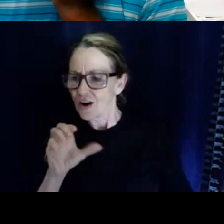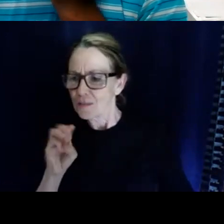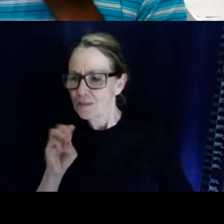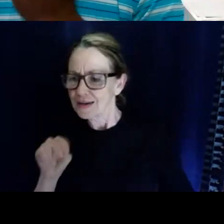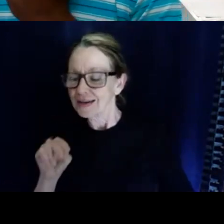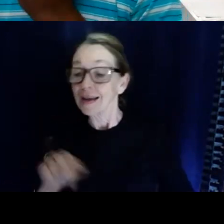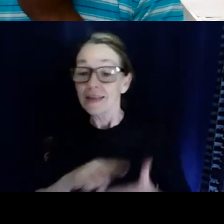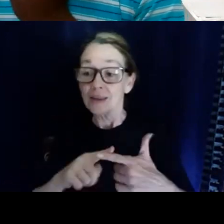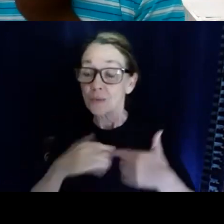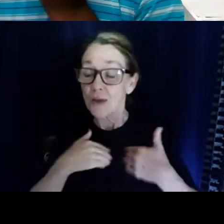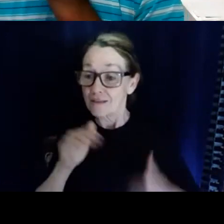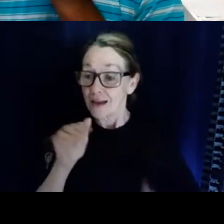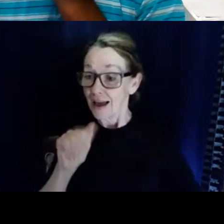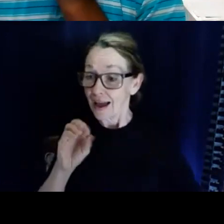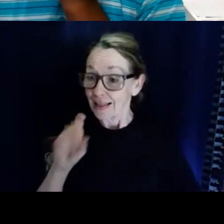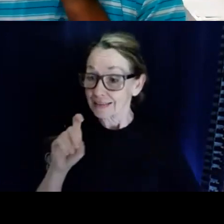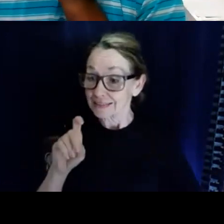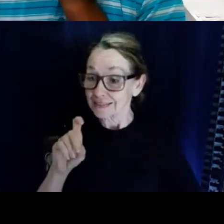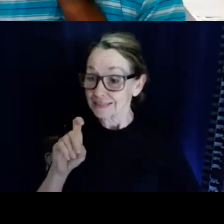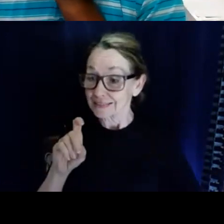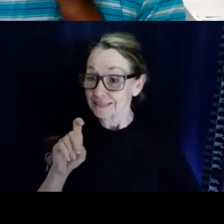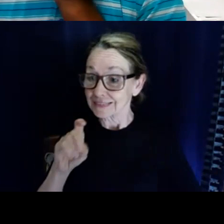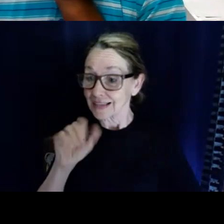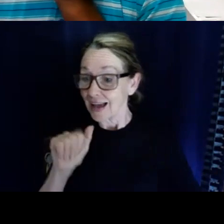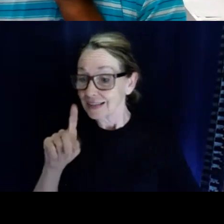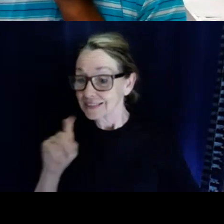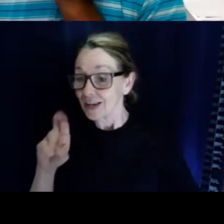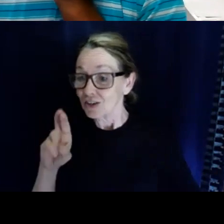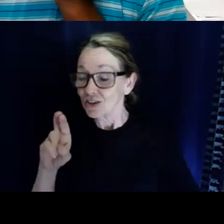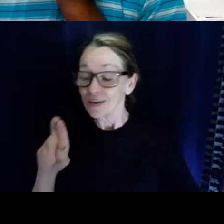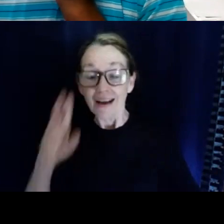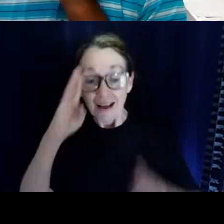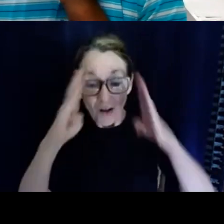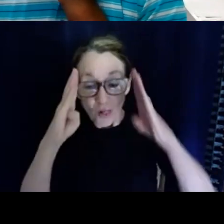I WORK FOR THE RHODE ISLAND DEPARTMENT OF HEALTH AT THE HEALTH EQUITY INSTITUTE. AND ONE OF MY MAIN TITLES THERE IS COMMUNITY LIAISON. THANKS FOR JOINING, CARMEN.